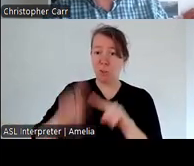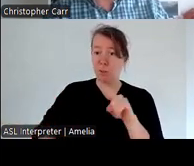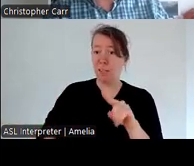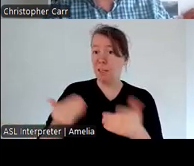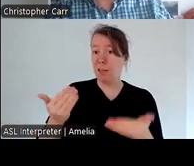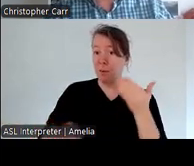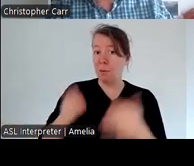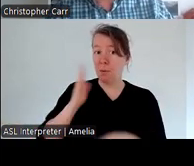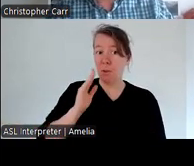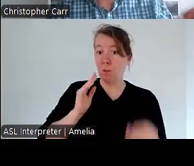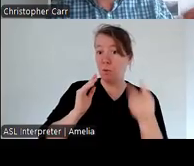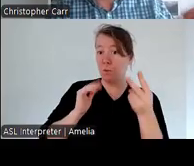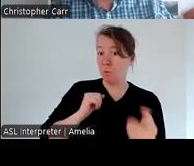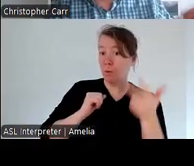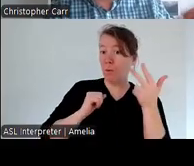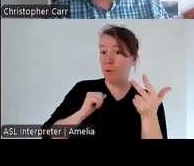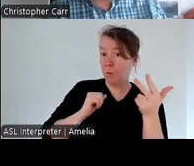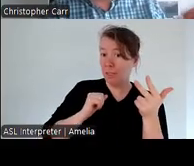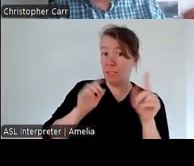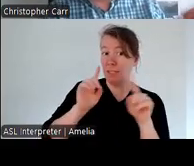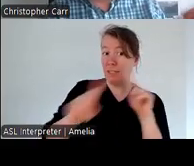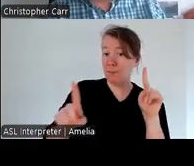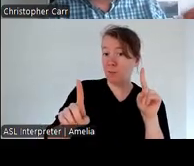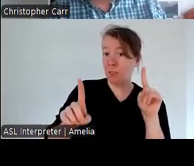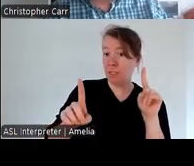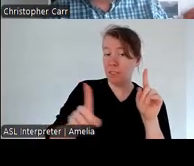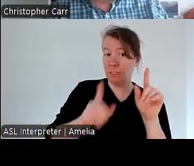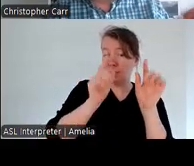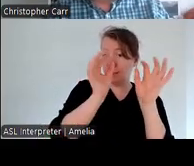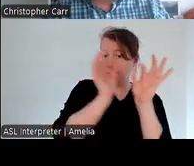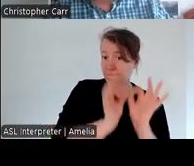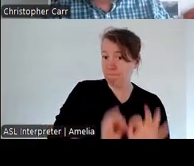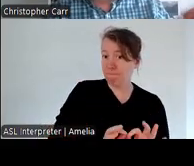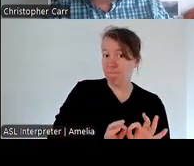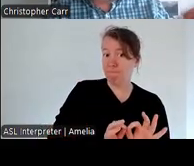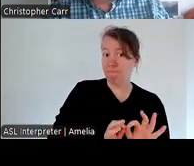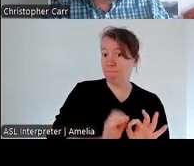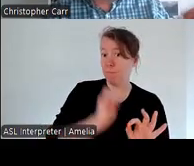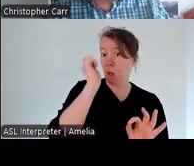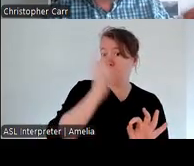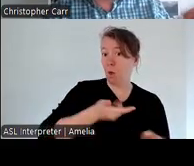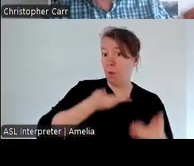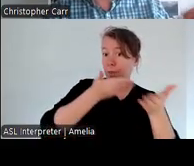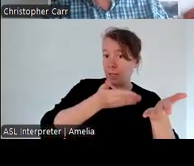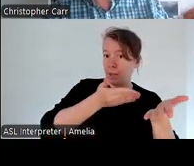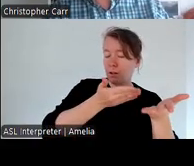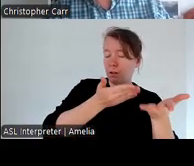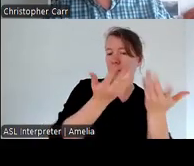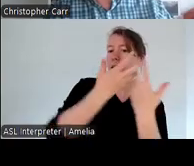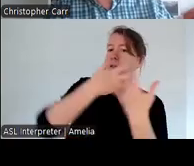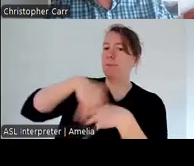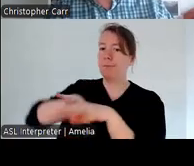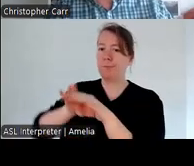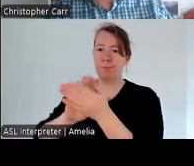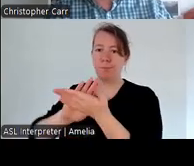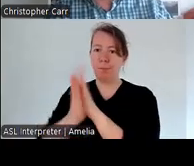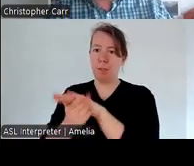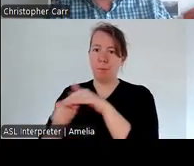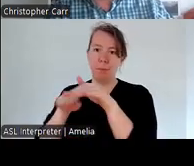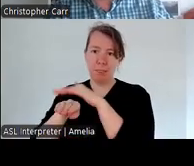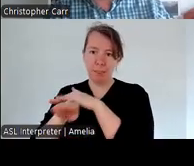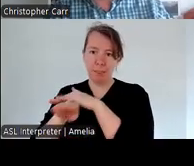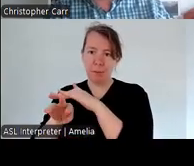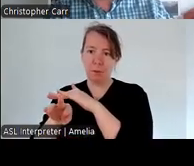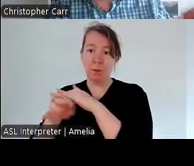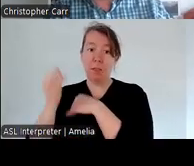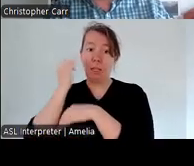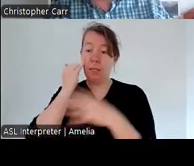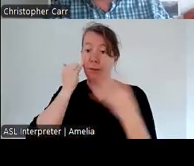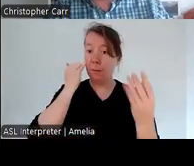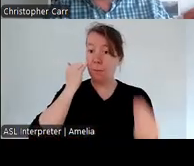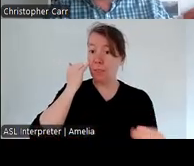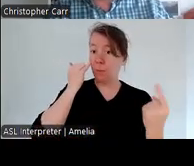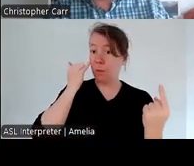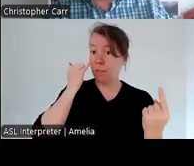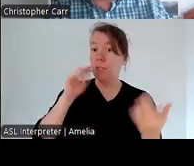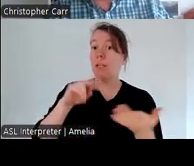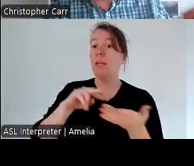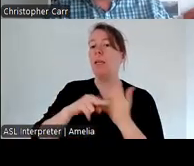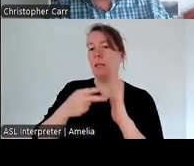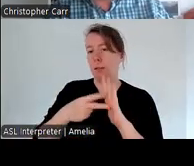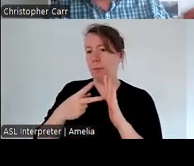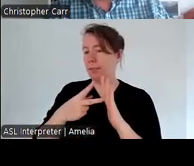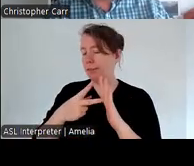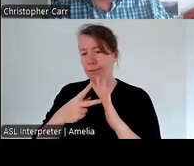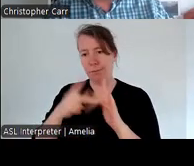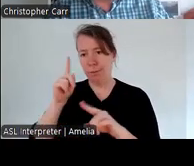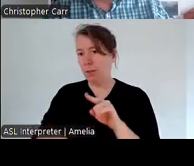represent, that, you know, have to be all there in order to map back to a single schema.org